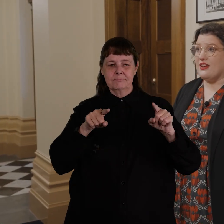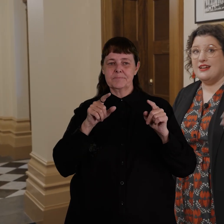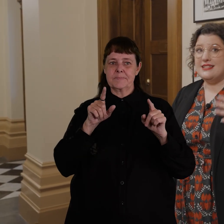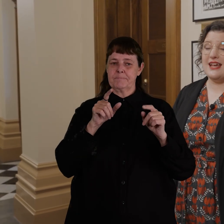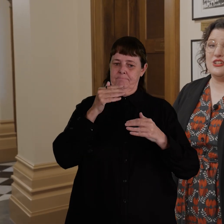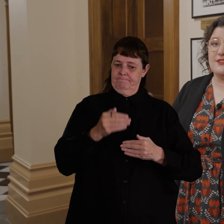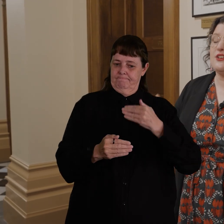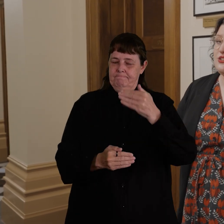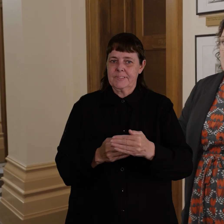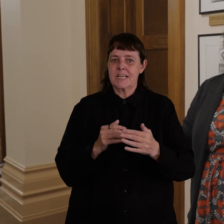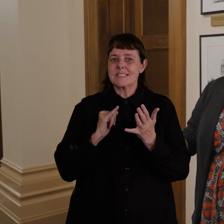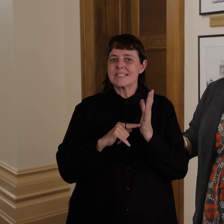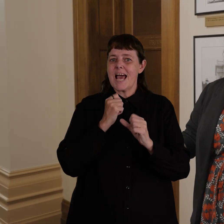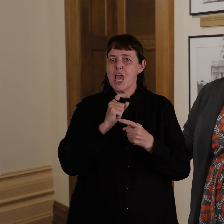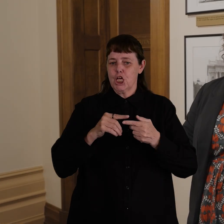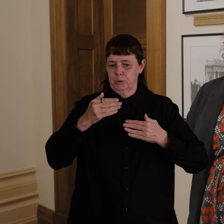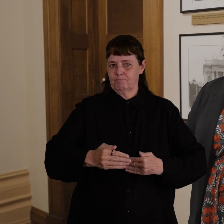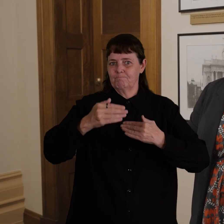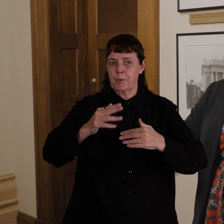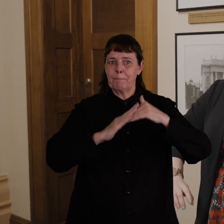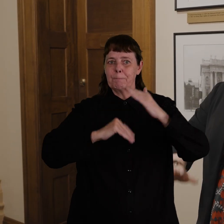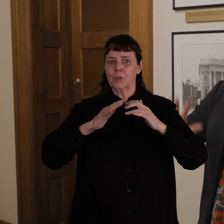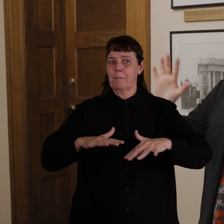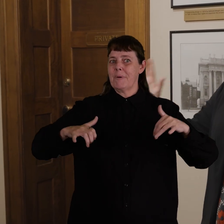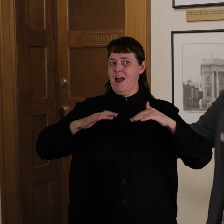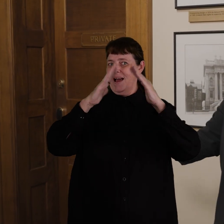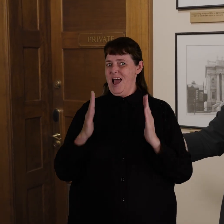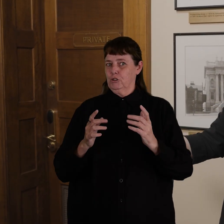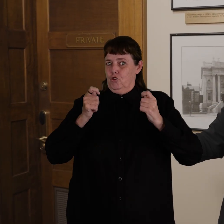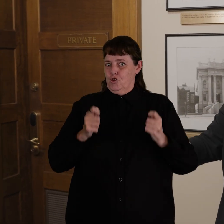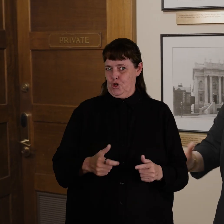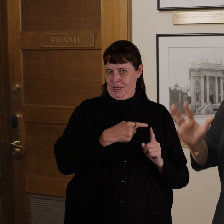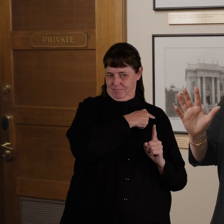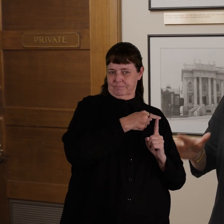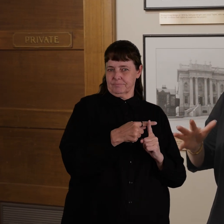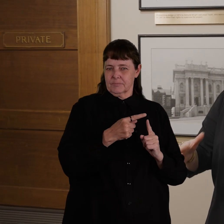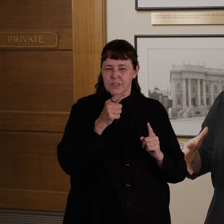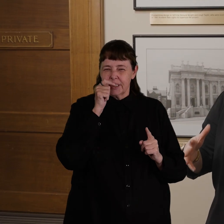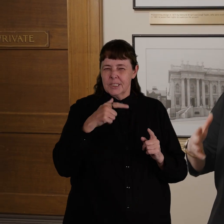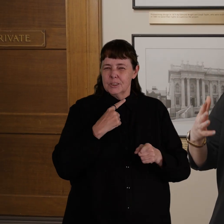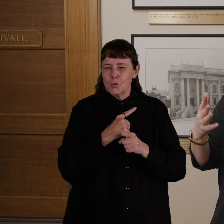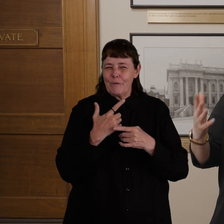various stages of construction of Parliament House. Earlier in the tour, I mentioned that